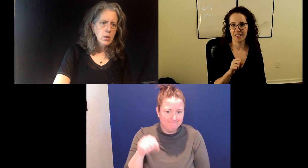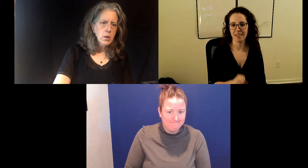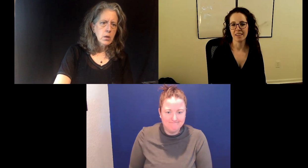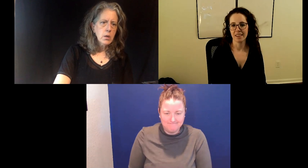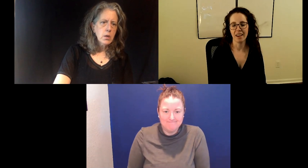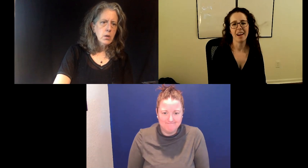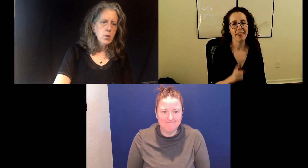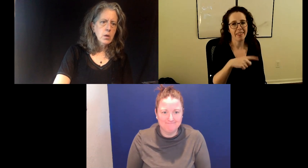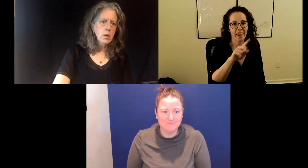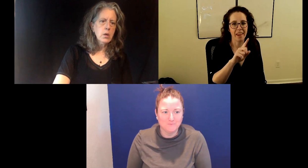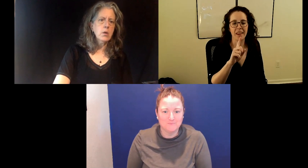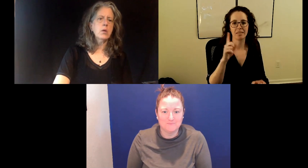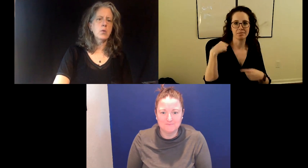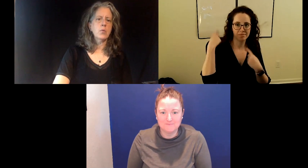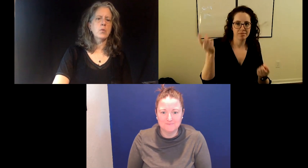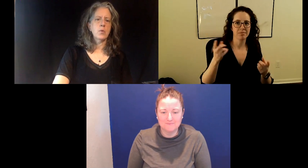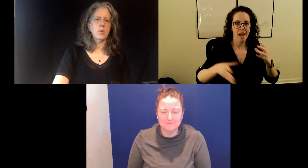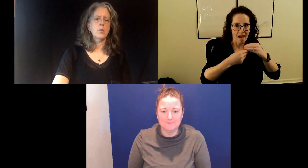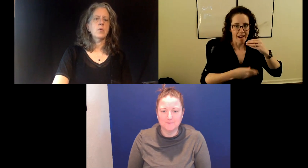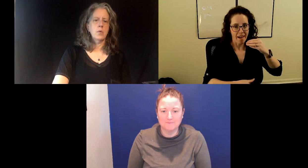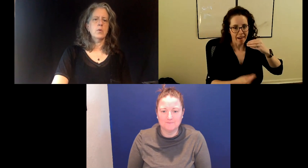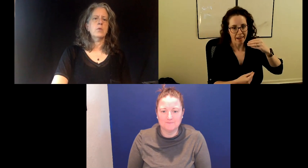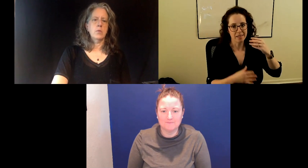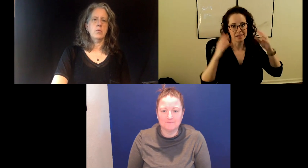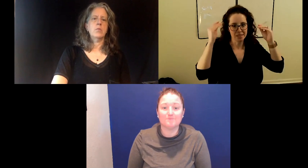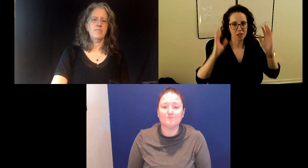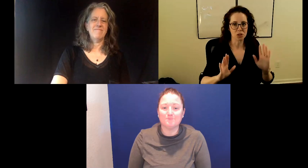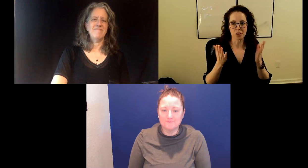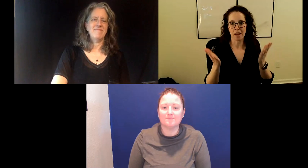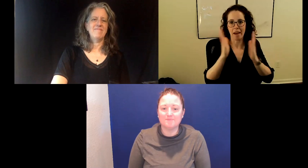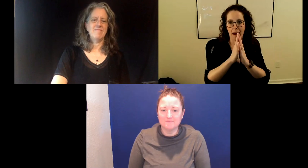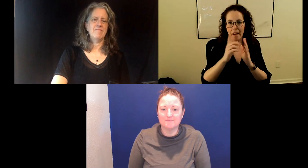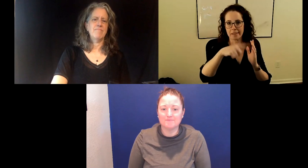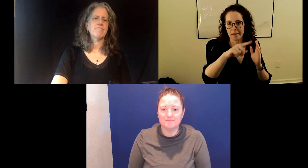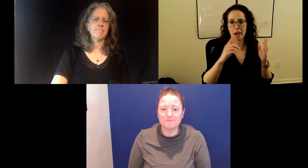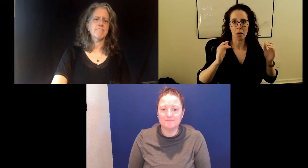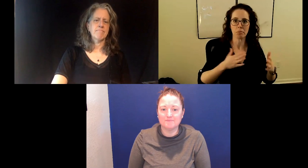that's so much better i really like that oh yes and they keep adding features to the teachers